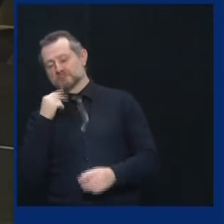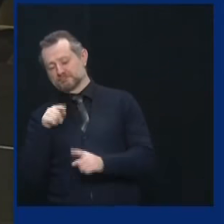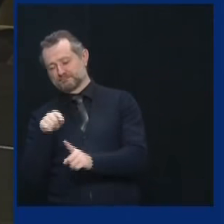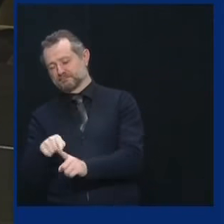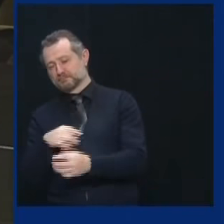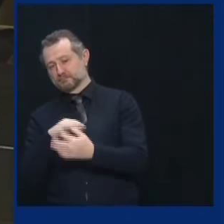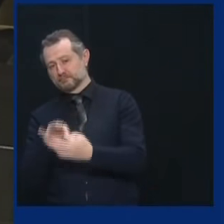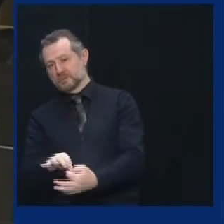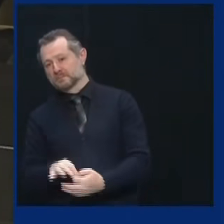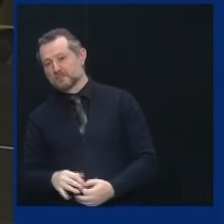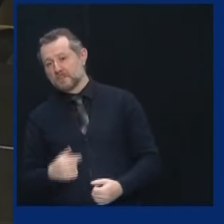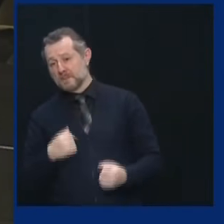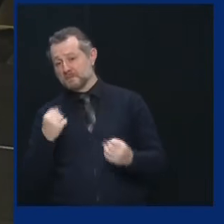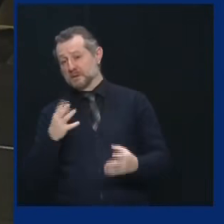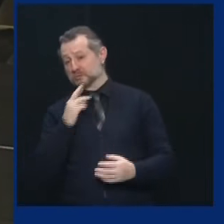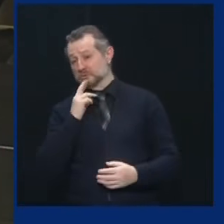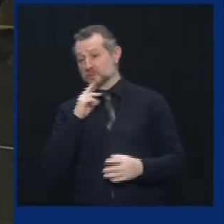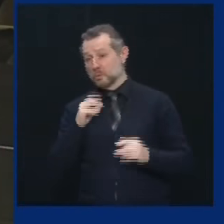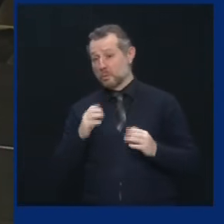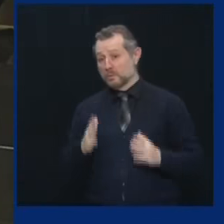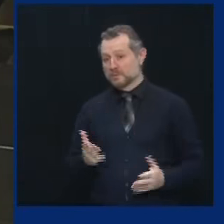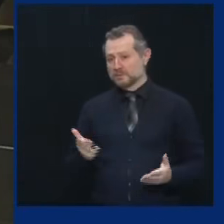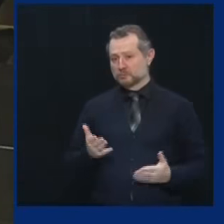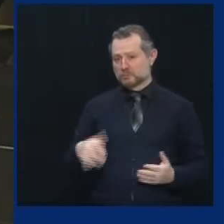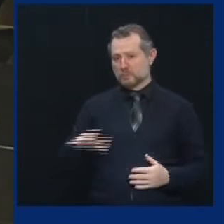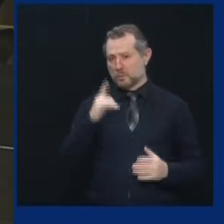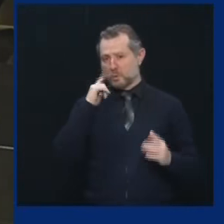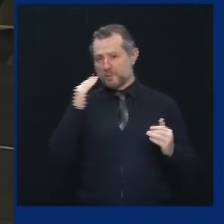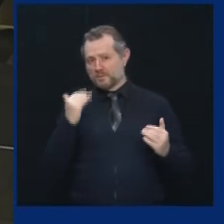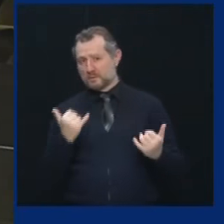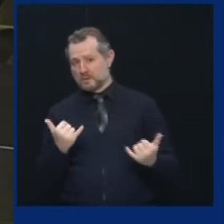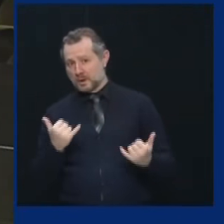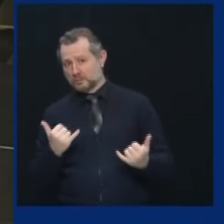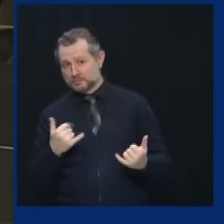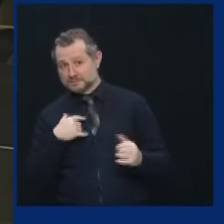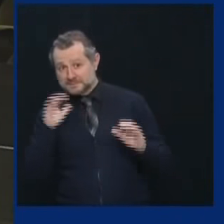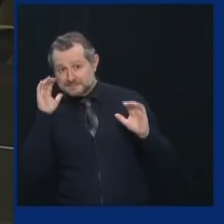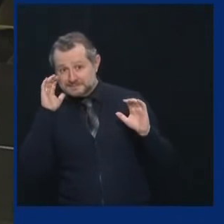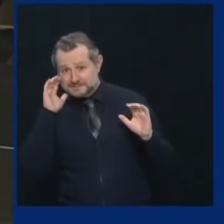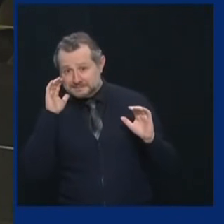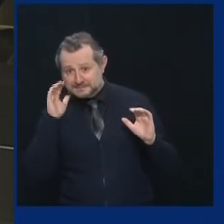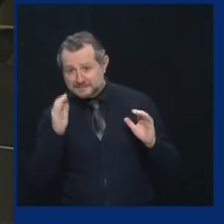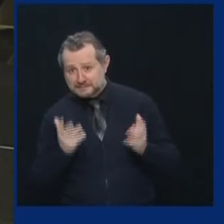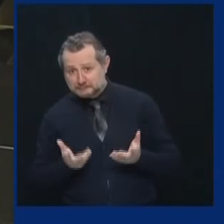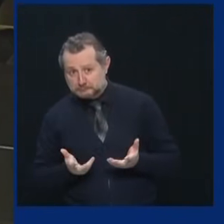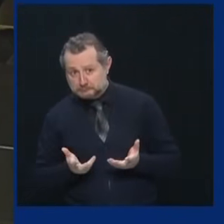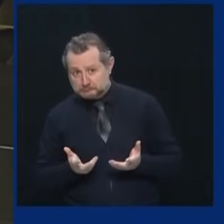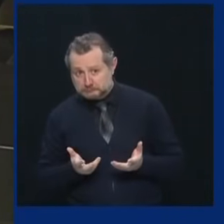AND THE CONCEPT OF NOT KNOWING